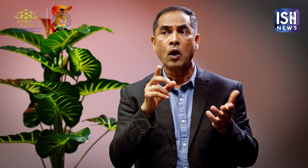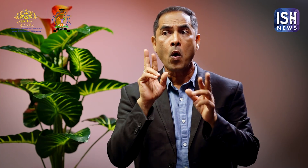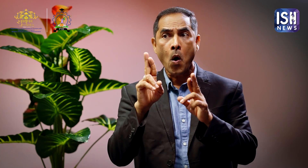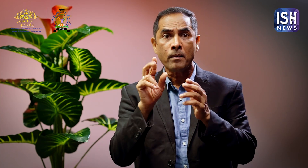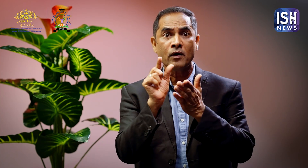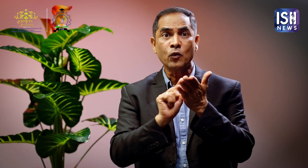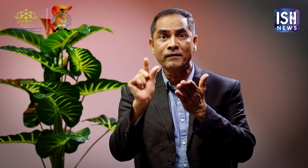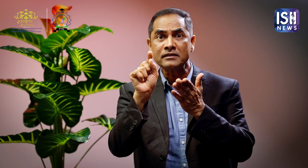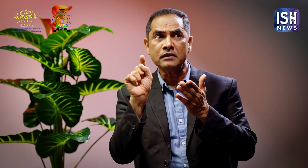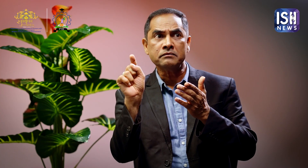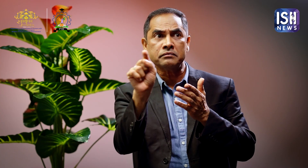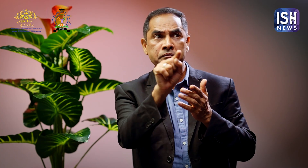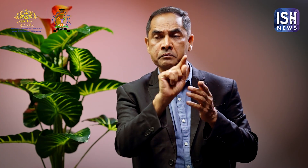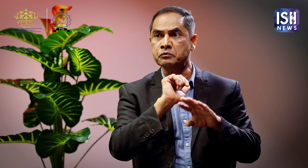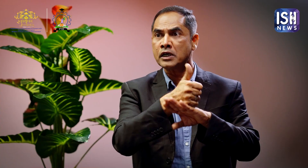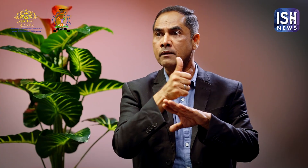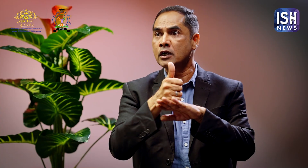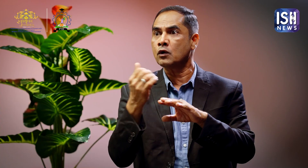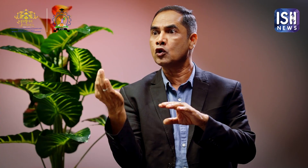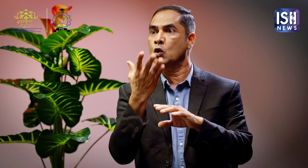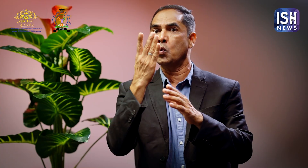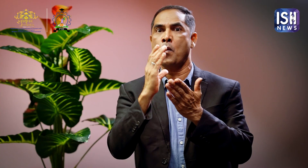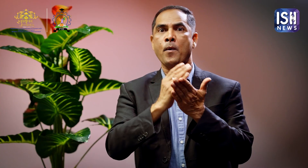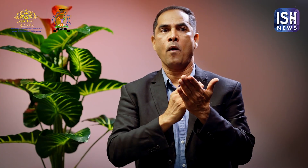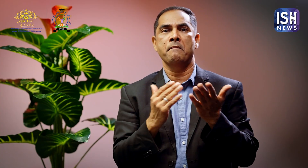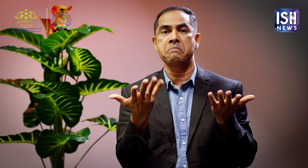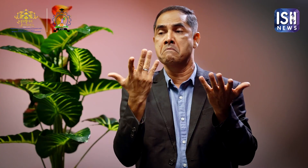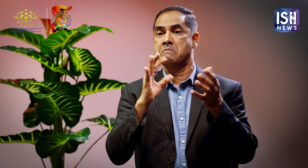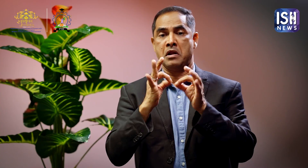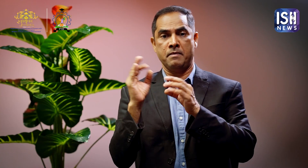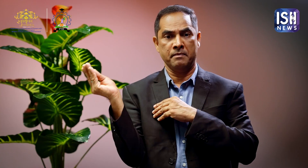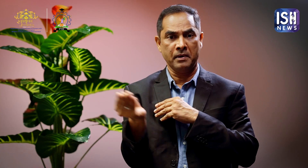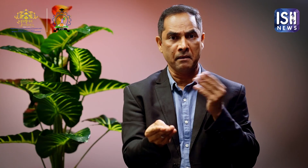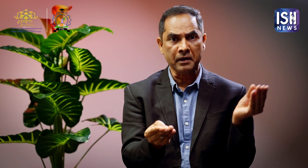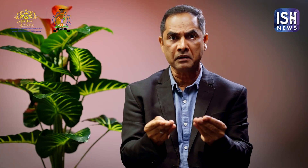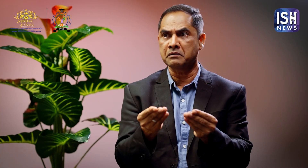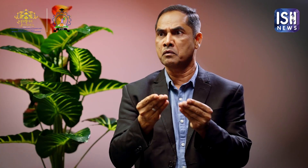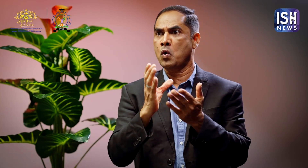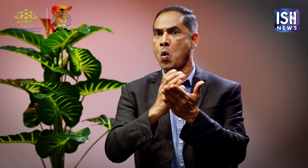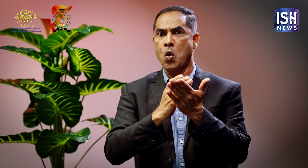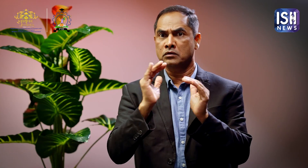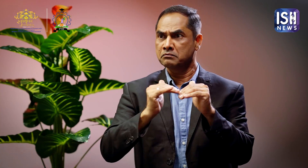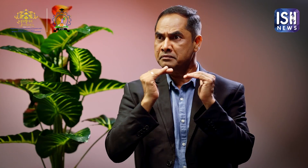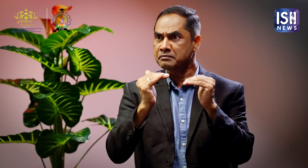I hope universities will establish specialized programs for the Deaf, including interpreting services.